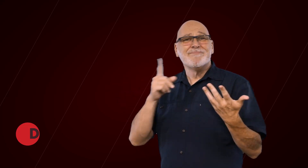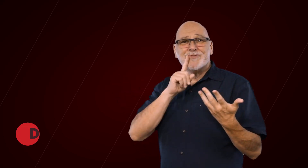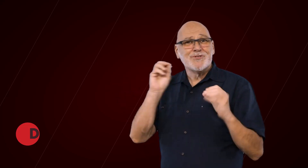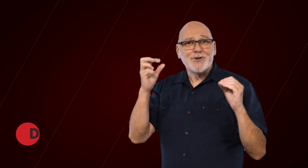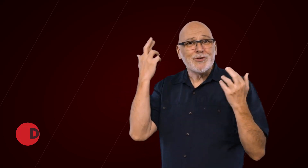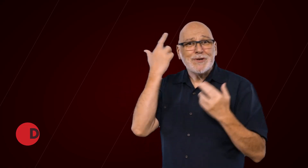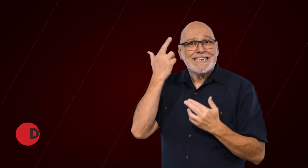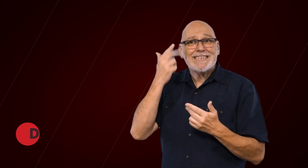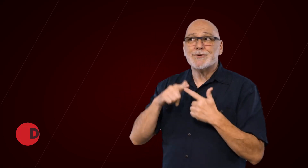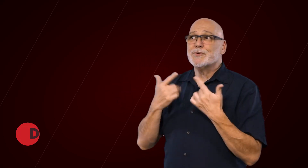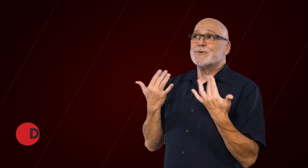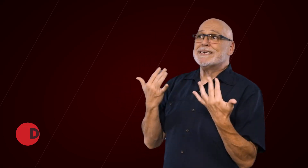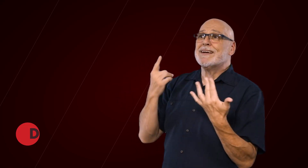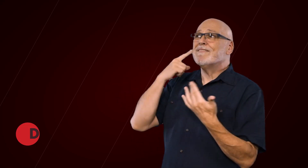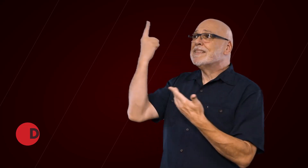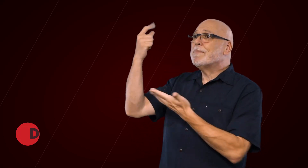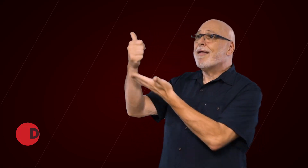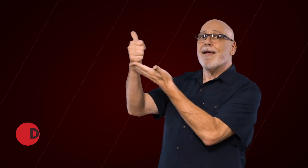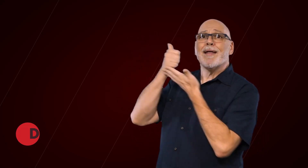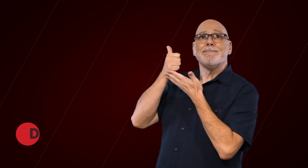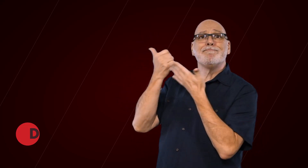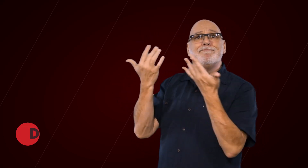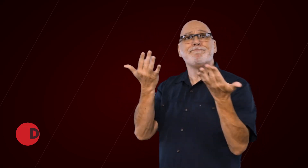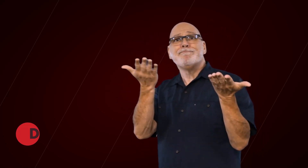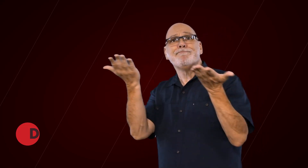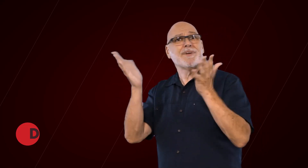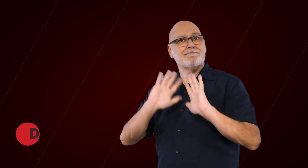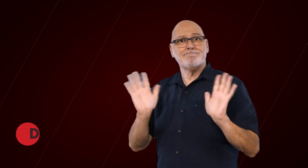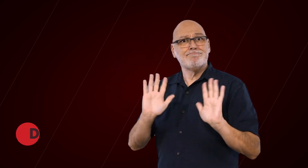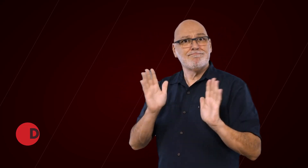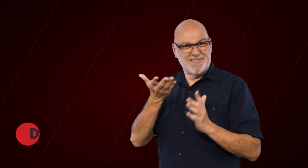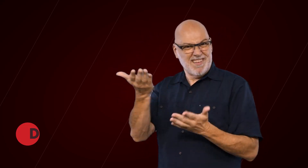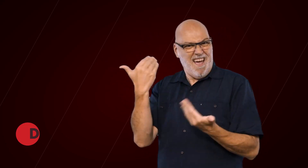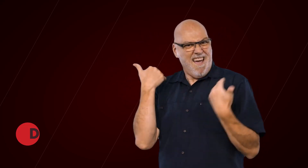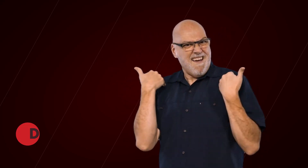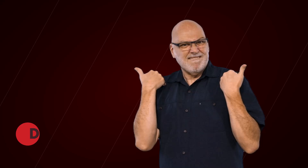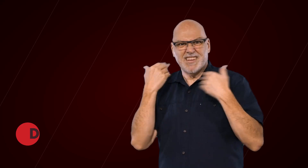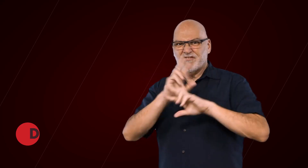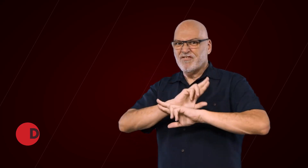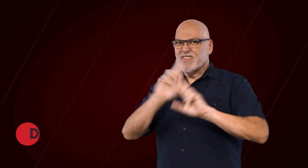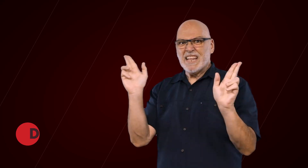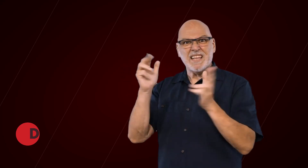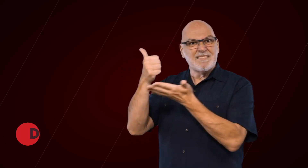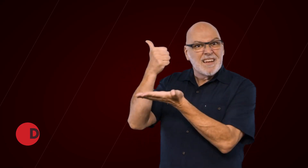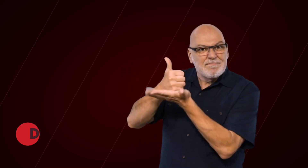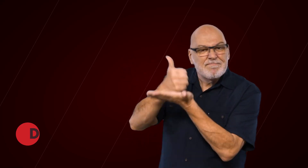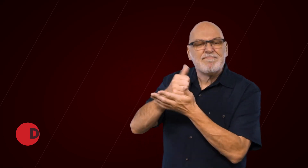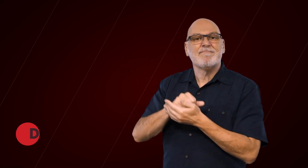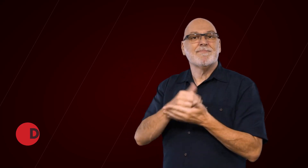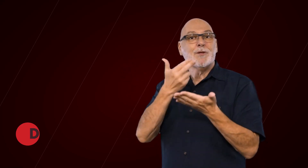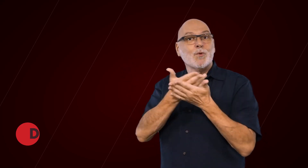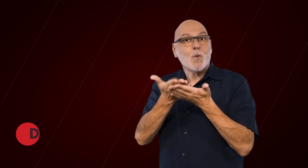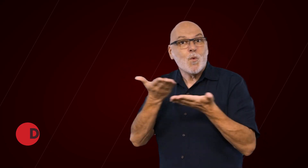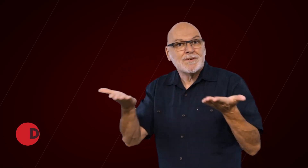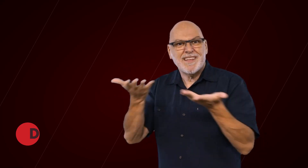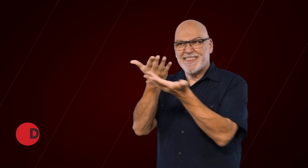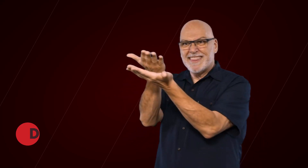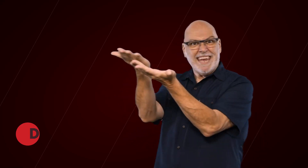There is no reason to wait for help, there are help and resources